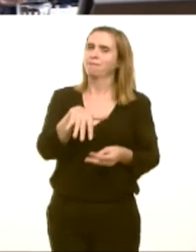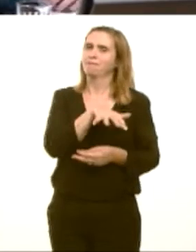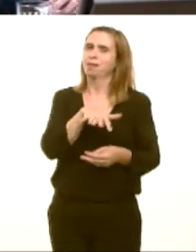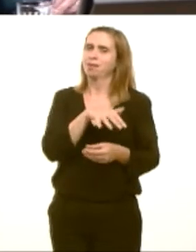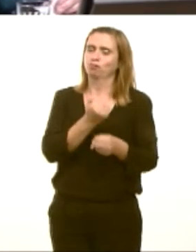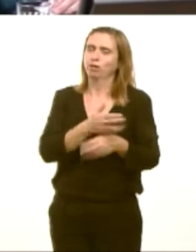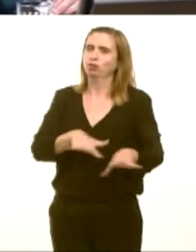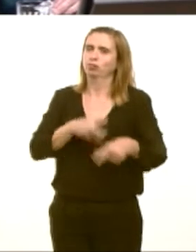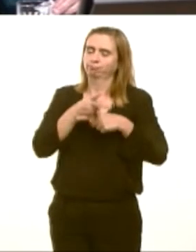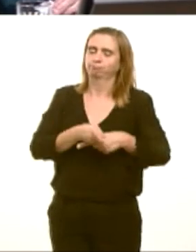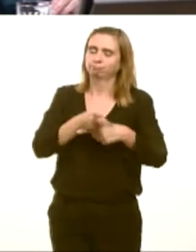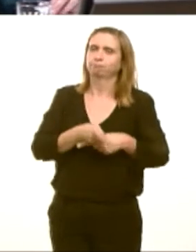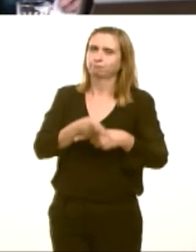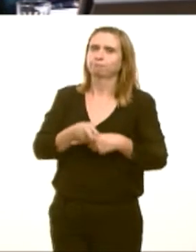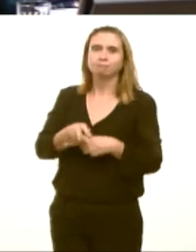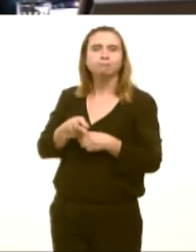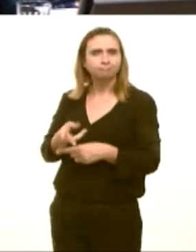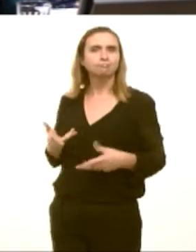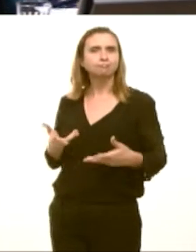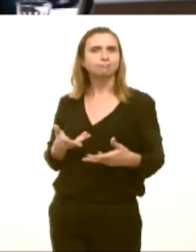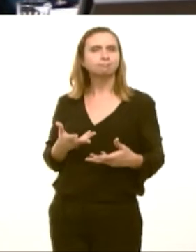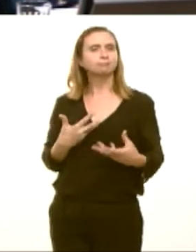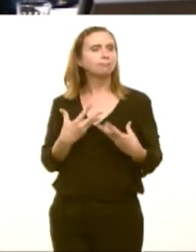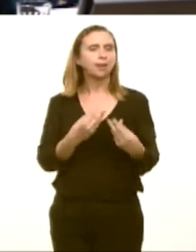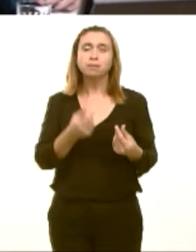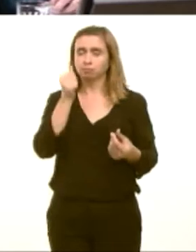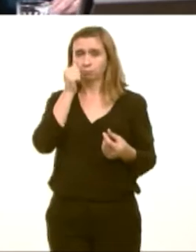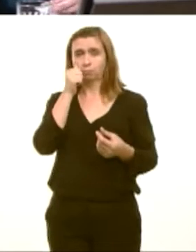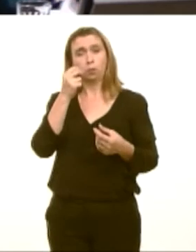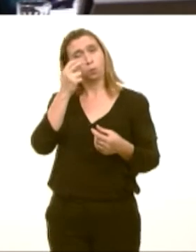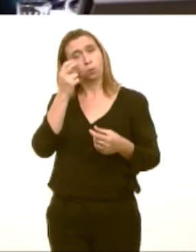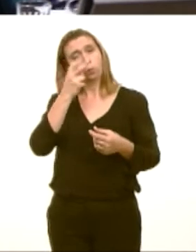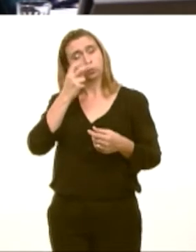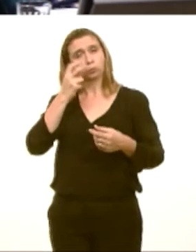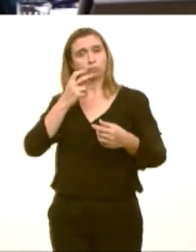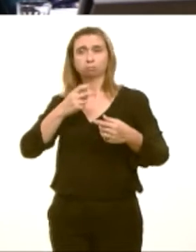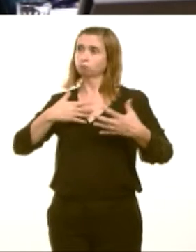in terms of childcare, and so we know older people are there to help younger people and